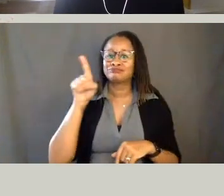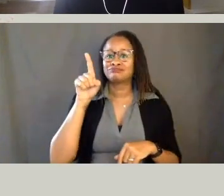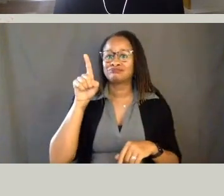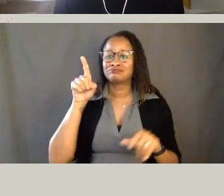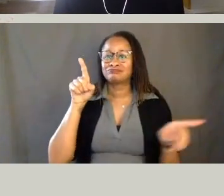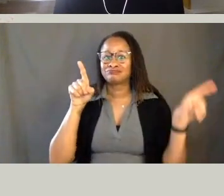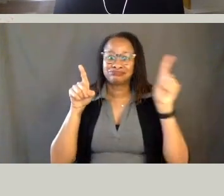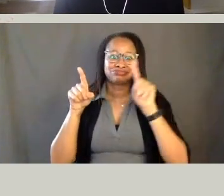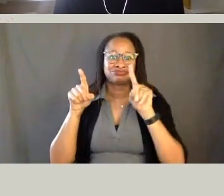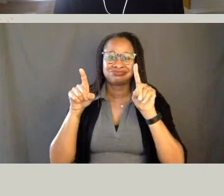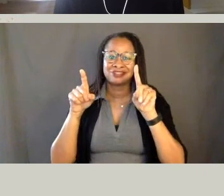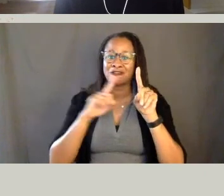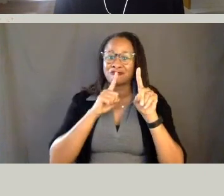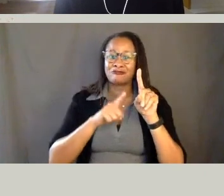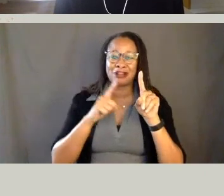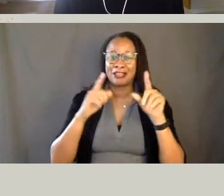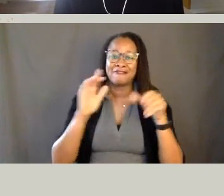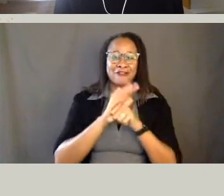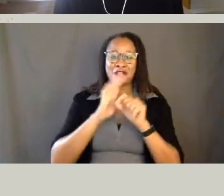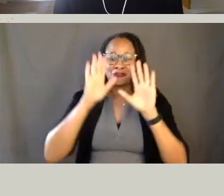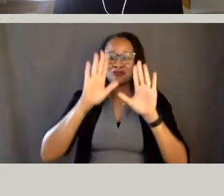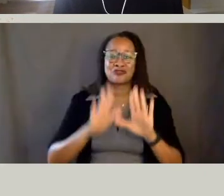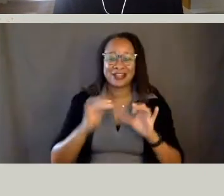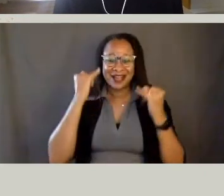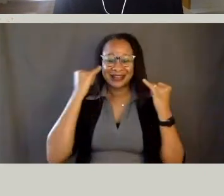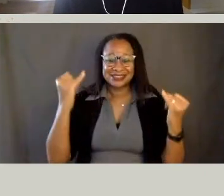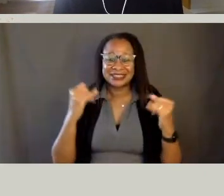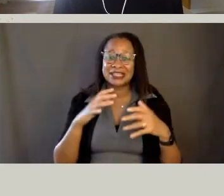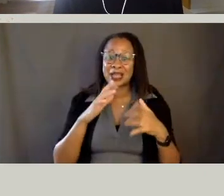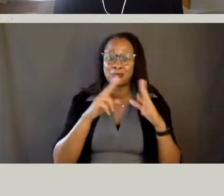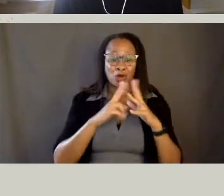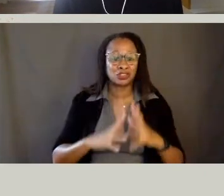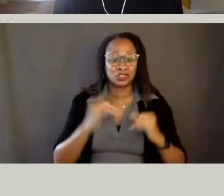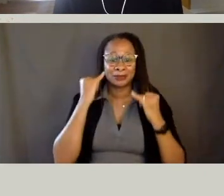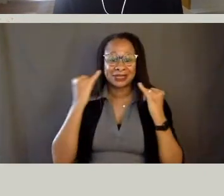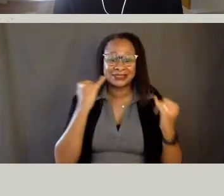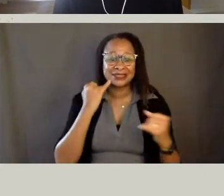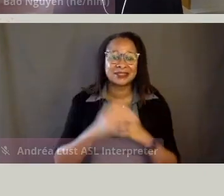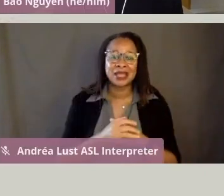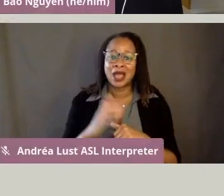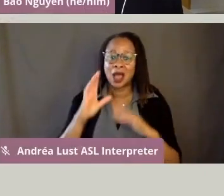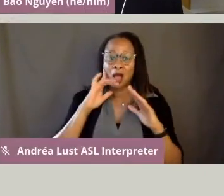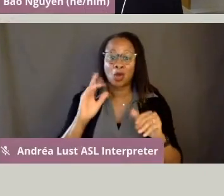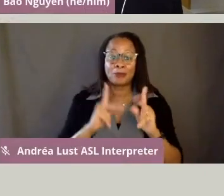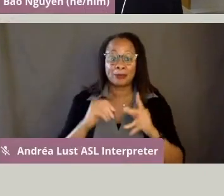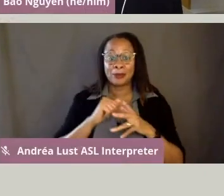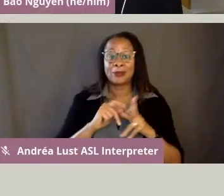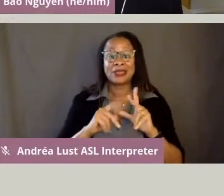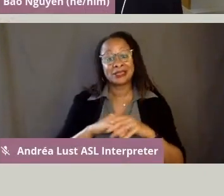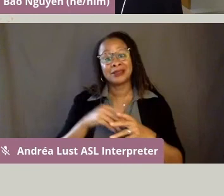of really great ideas and partnership ideas. I hope that people in Public Television follow up with you.